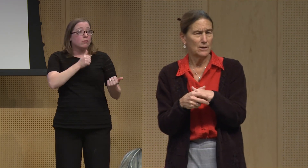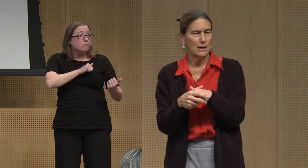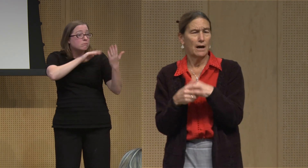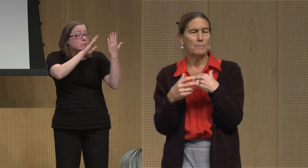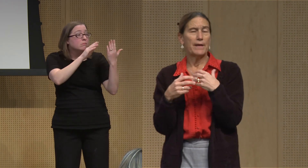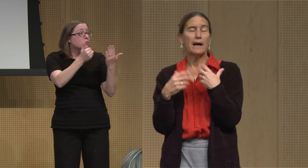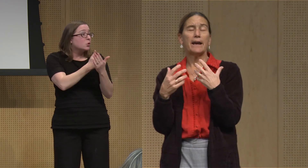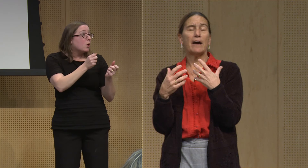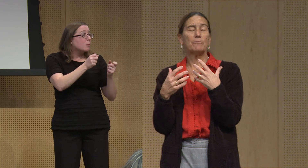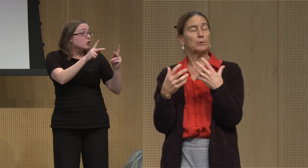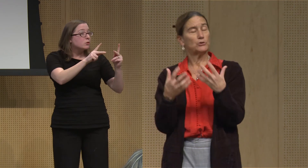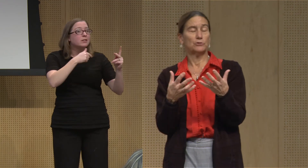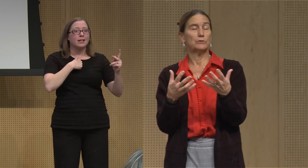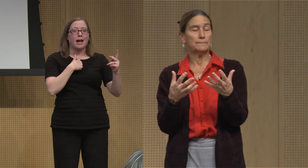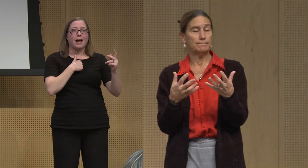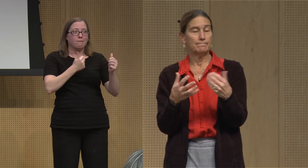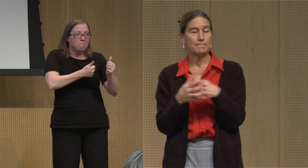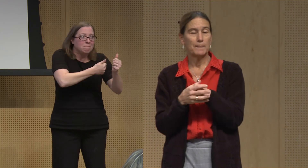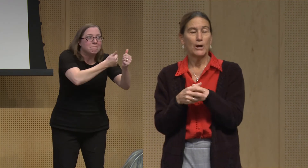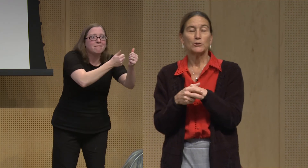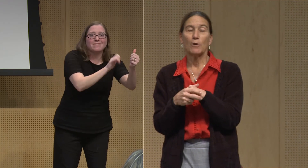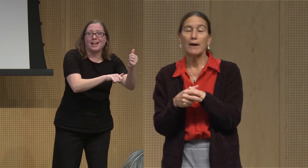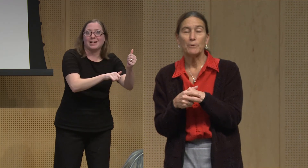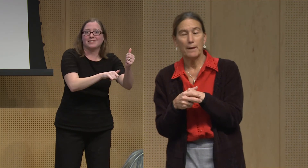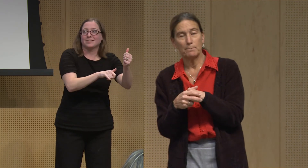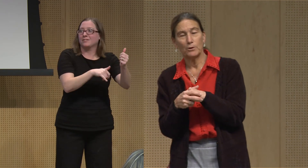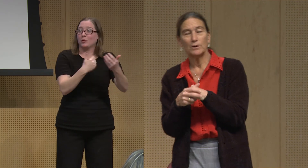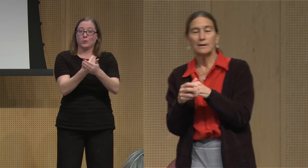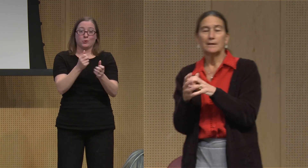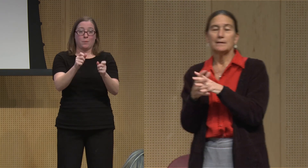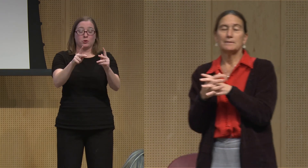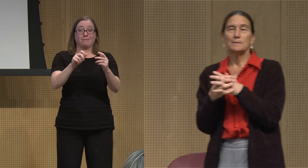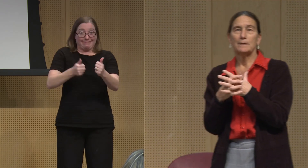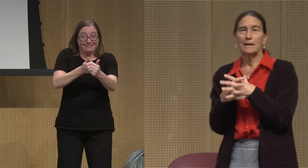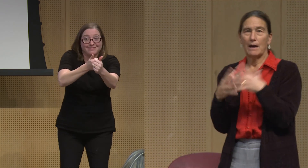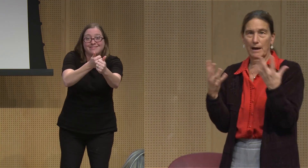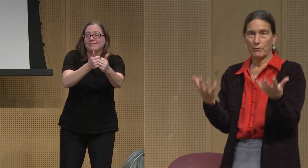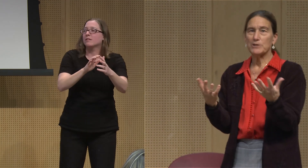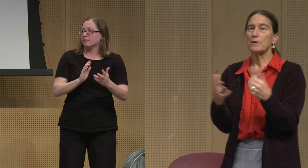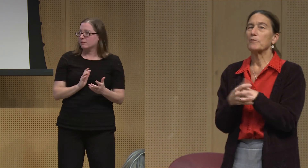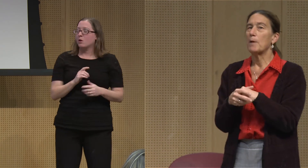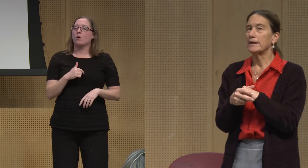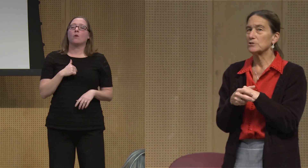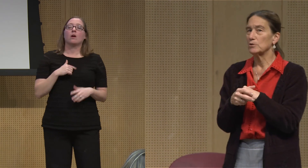THAT I HAVE PURSUED. SO I REMEMBER--I GRADUATED FROM HIGH SCHOOL